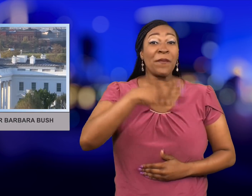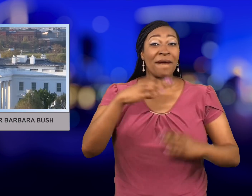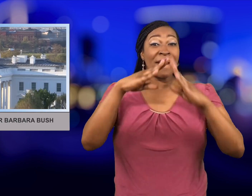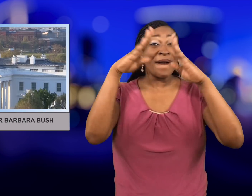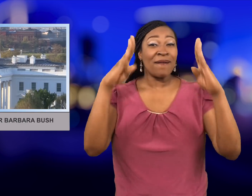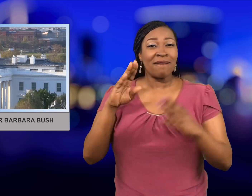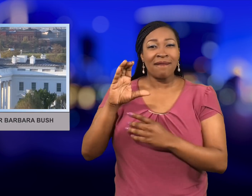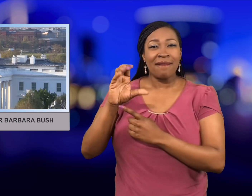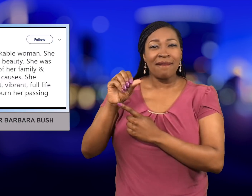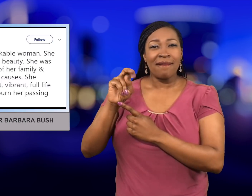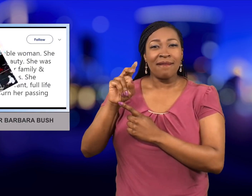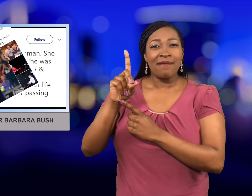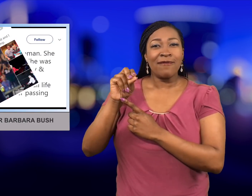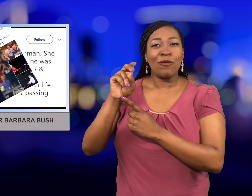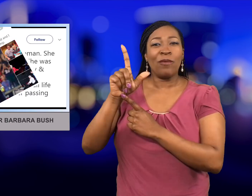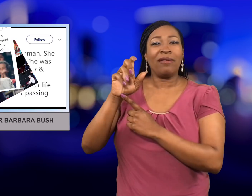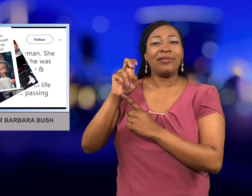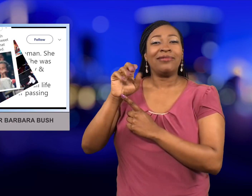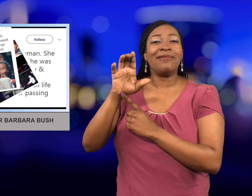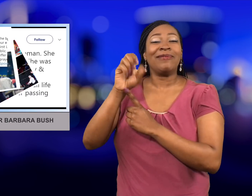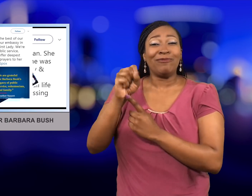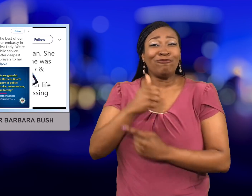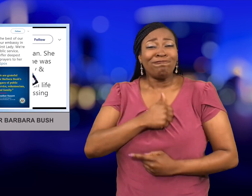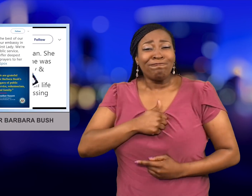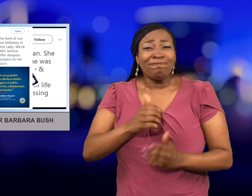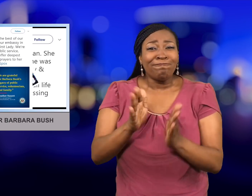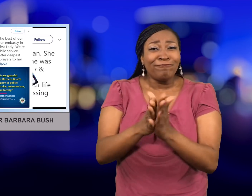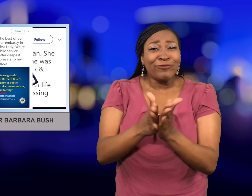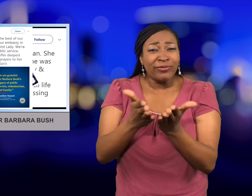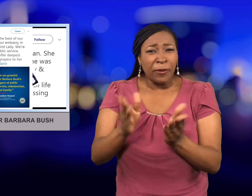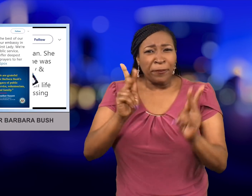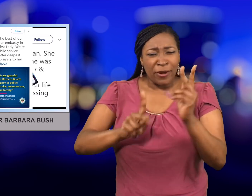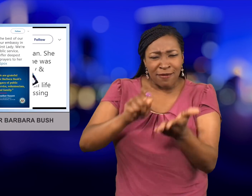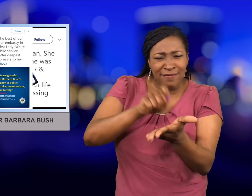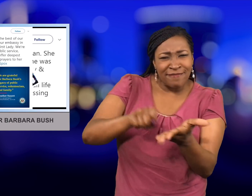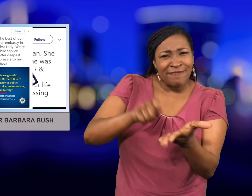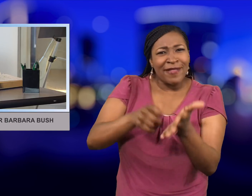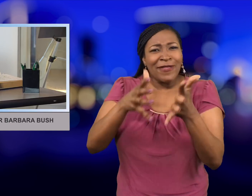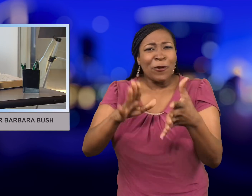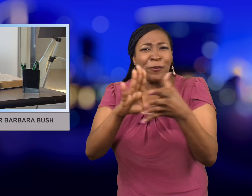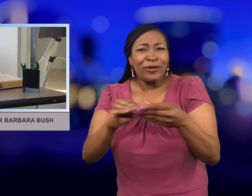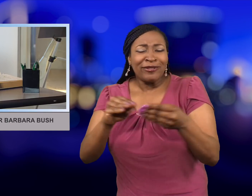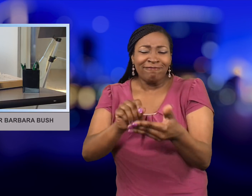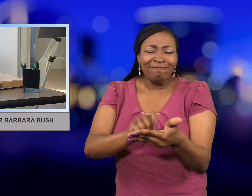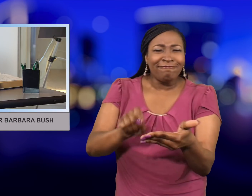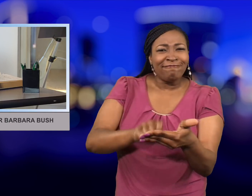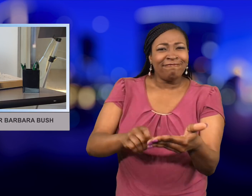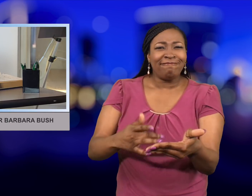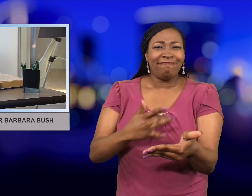and tributes and condolences poured in, including at the White House, where people left messages